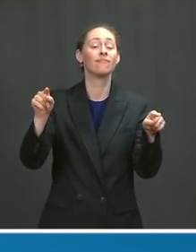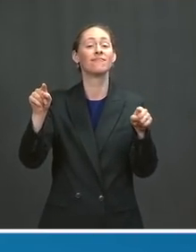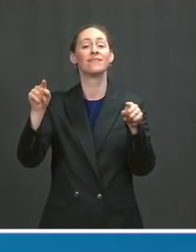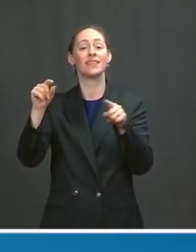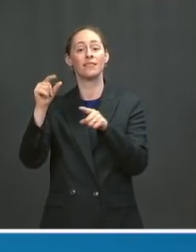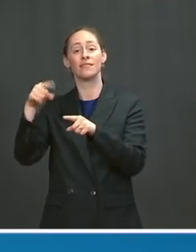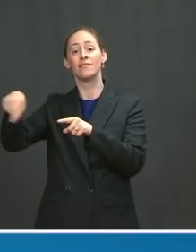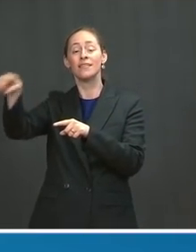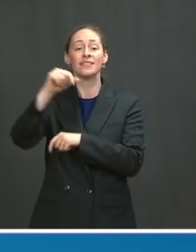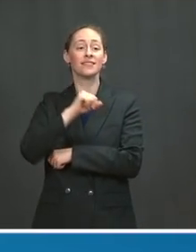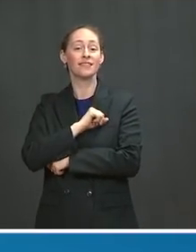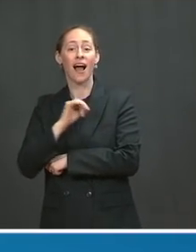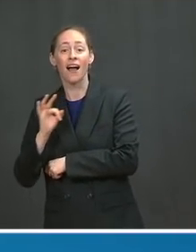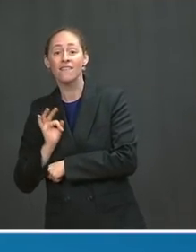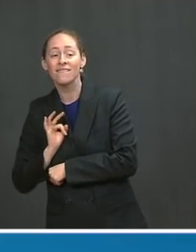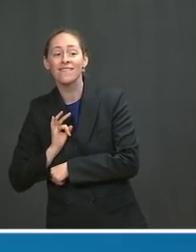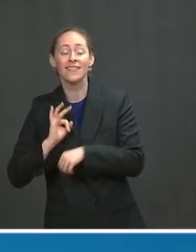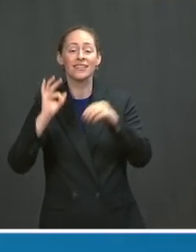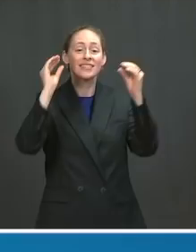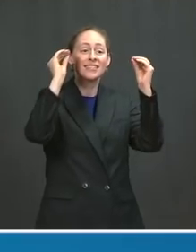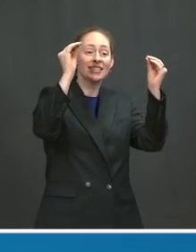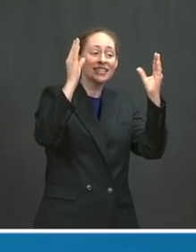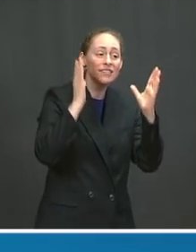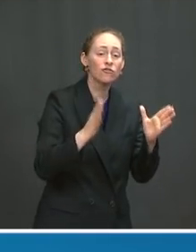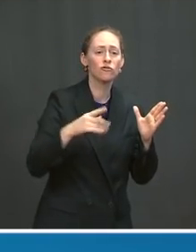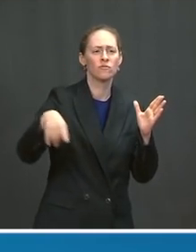thank you for educating such a fine crew.